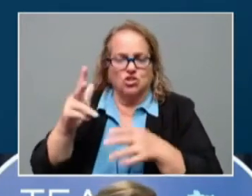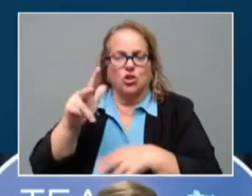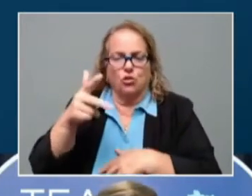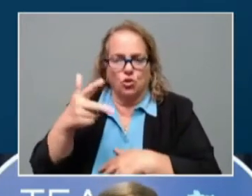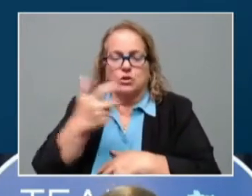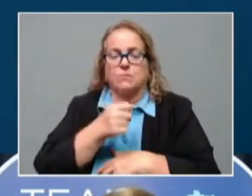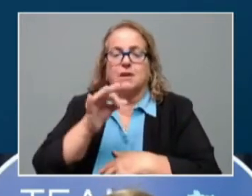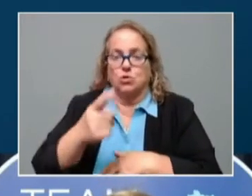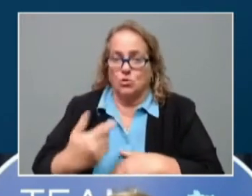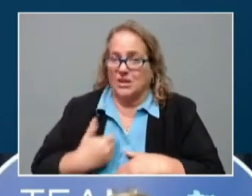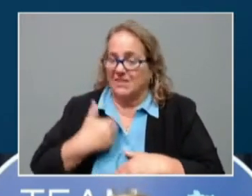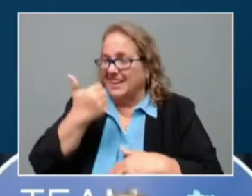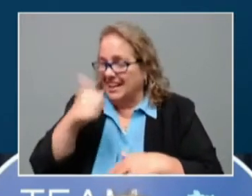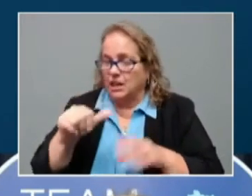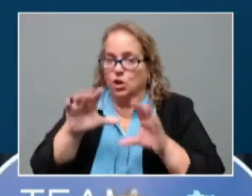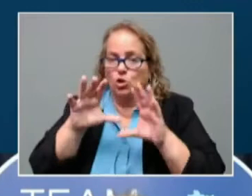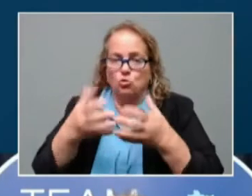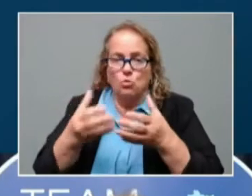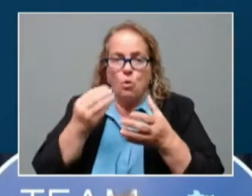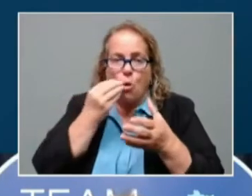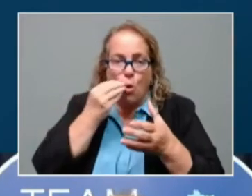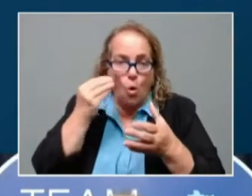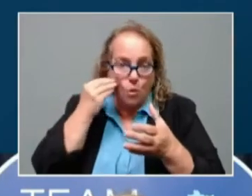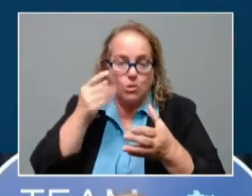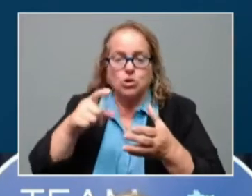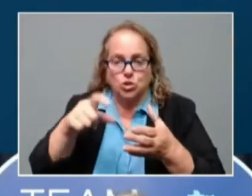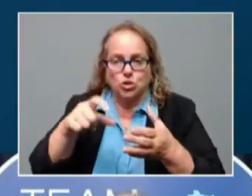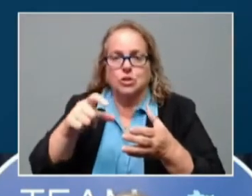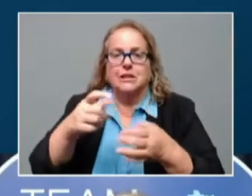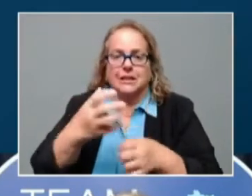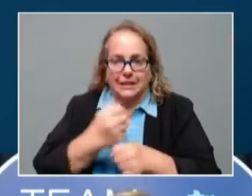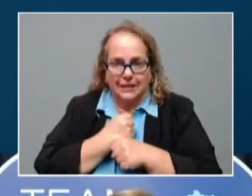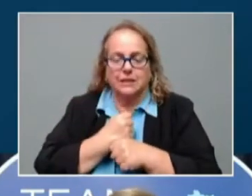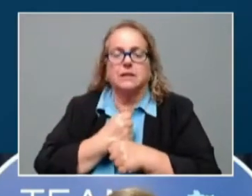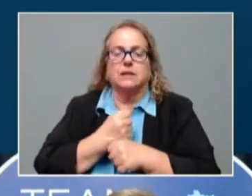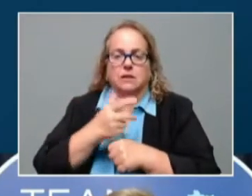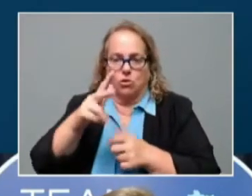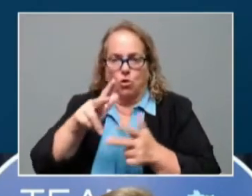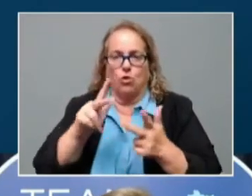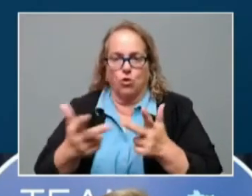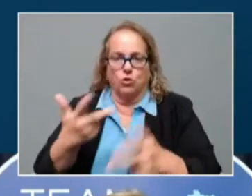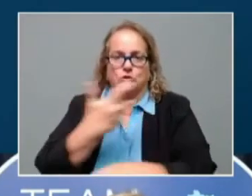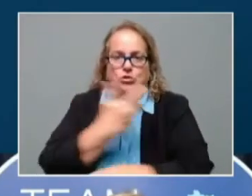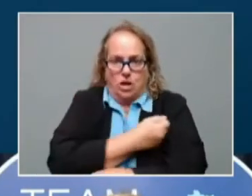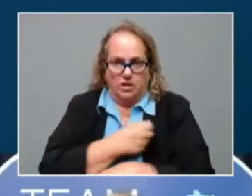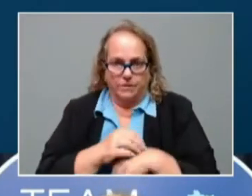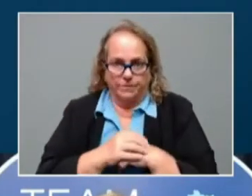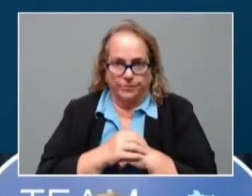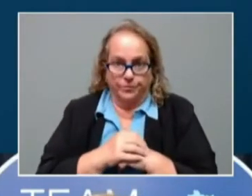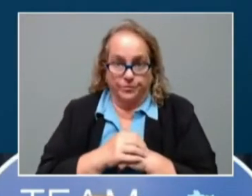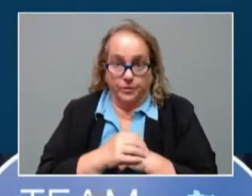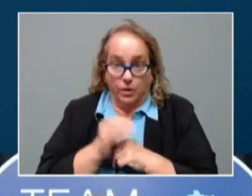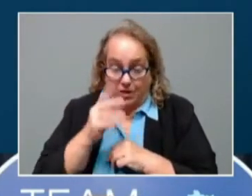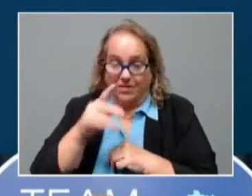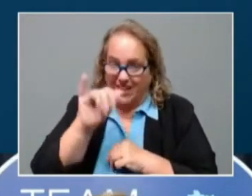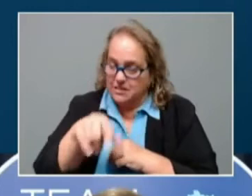settings, um we think you know it. So again that is Pfizer finally, just to